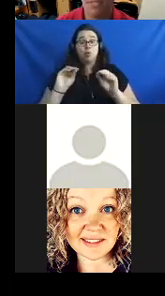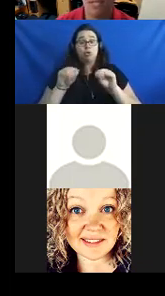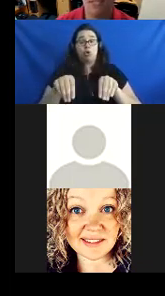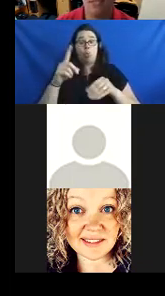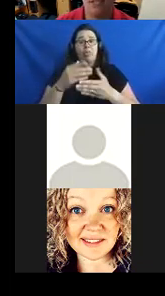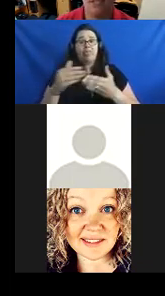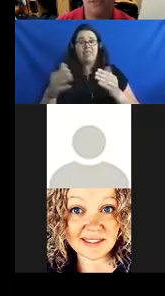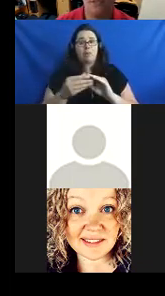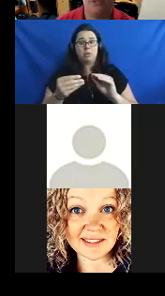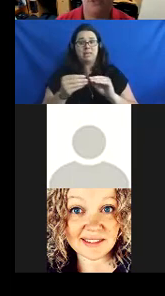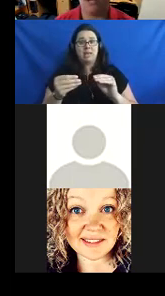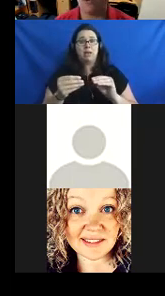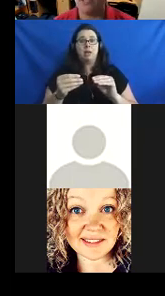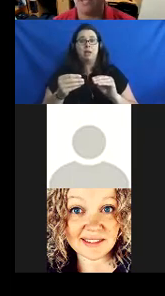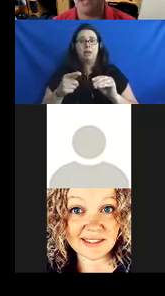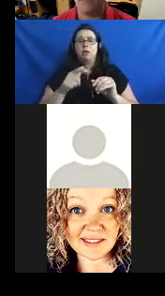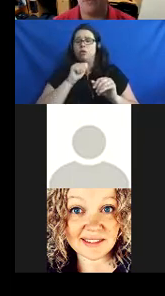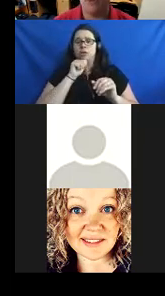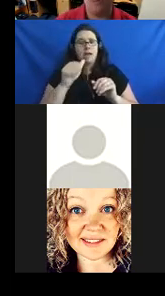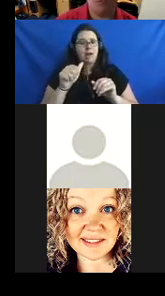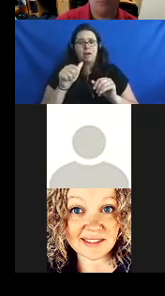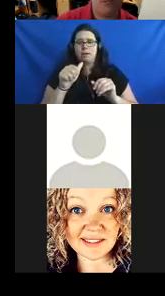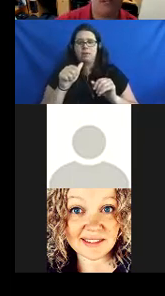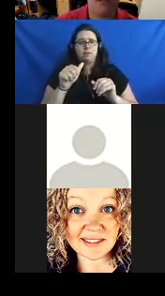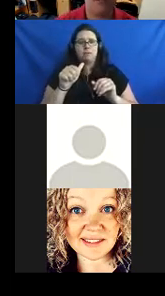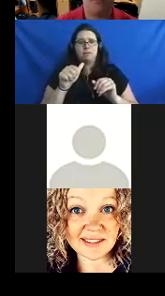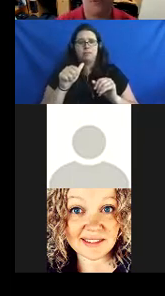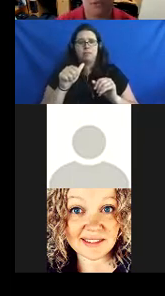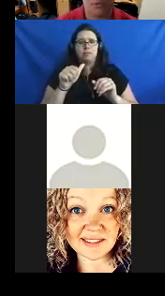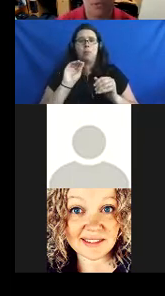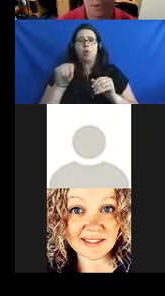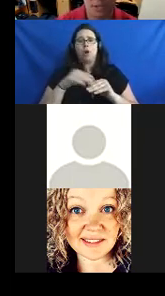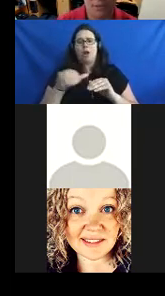SAY, YOU ARE NOT GOING TO BE ABLE TO PUT IT ON ANOTHER COMPUTER.